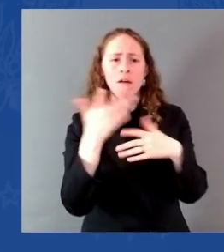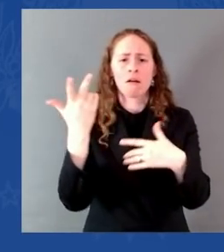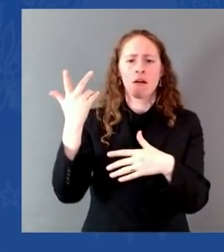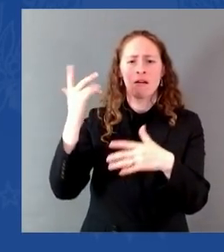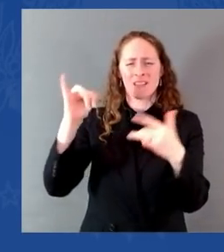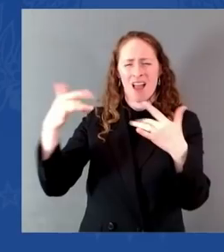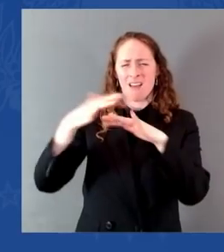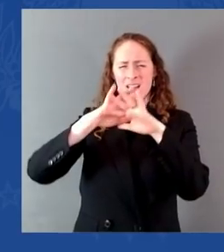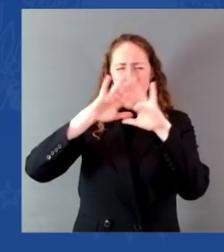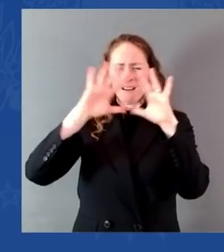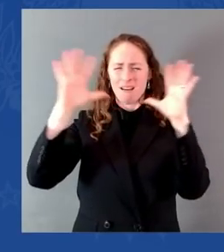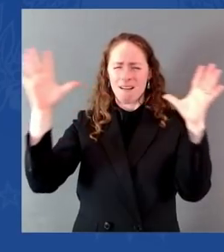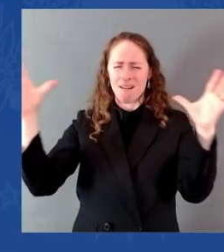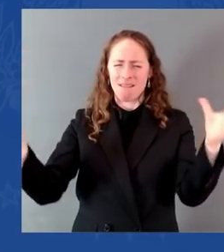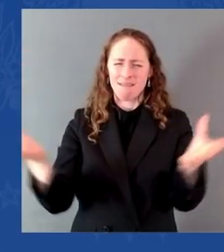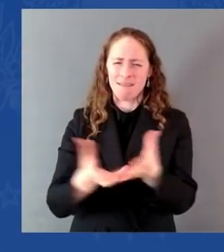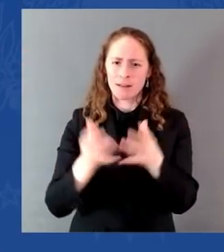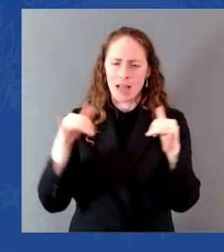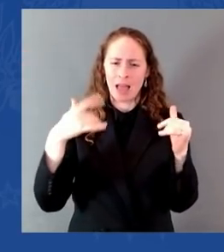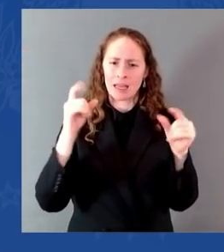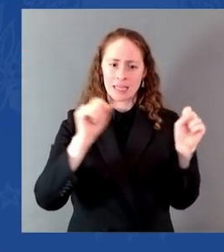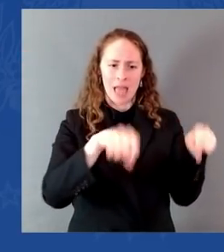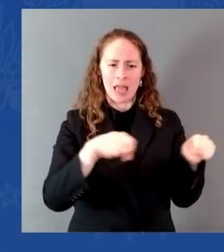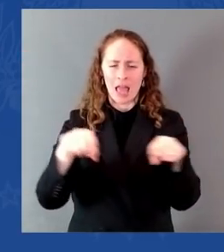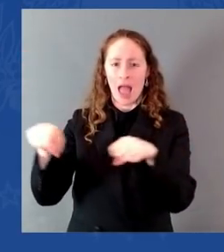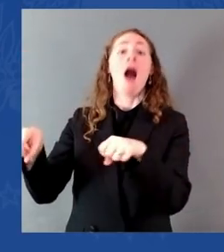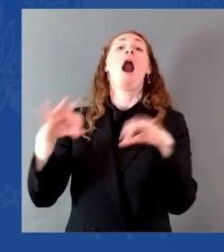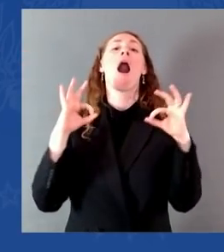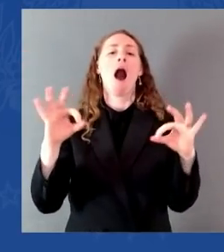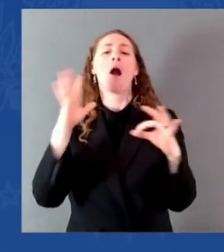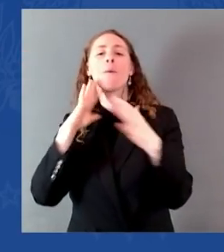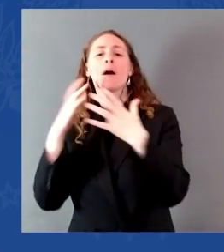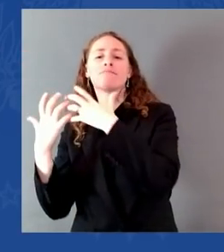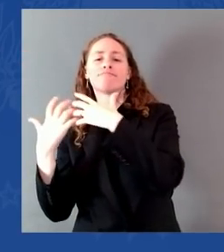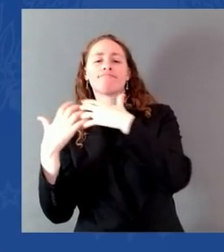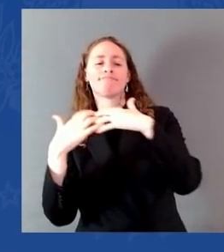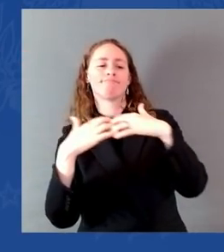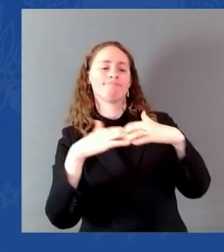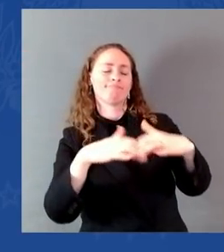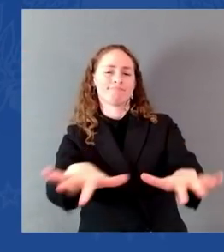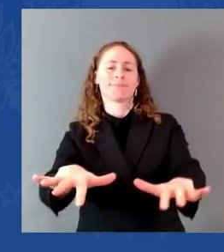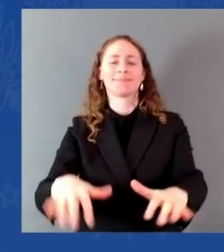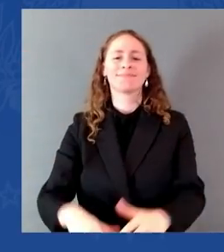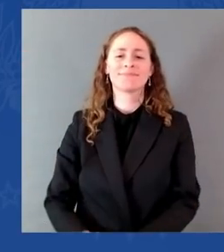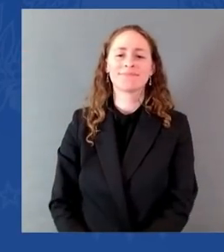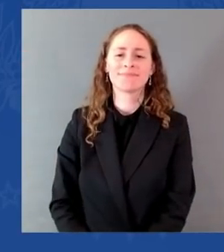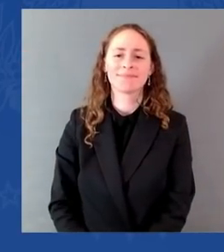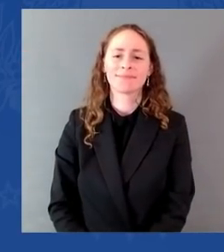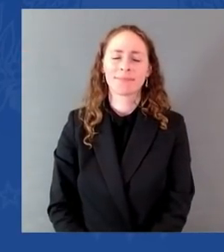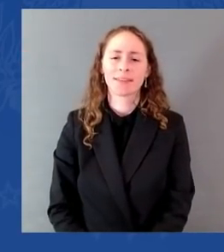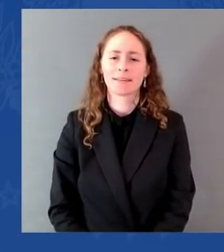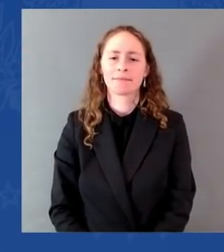And we invested in our people. We gave opportunity. We were among the first to provide access